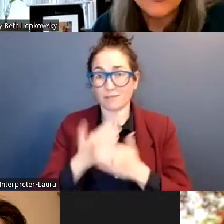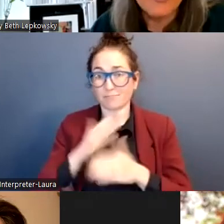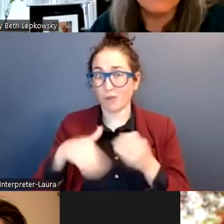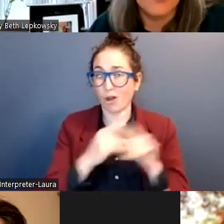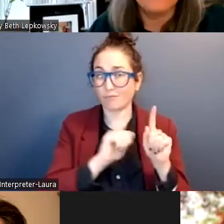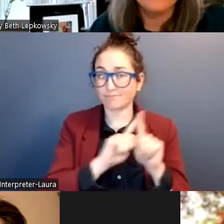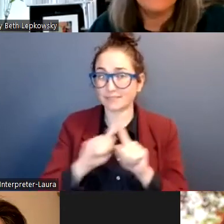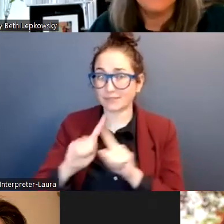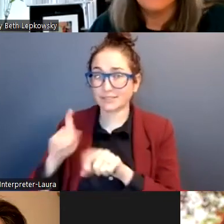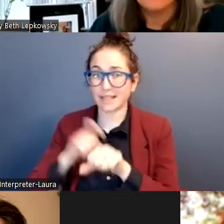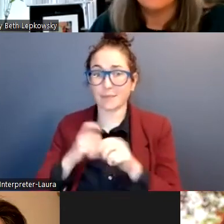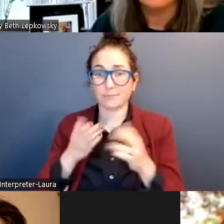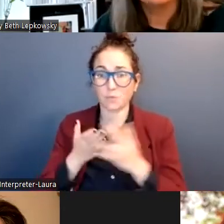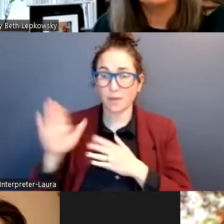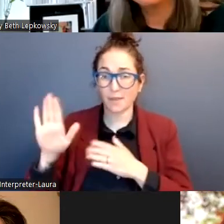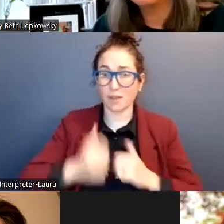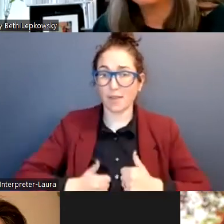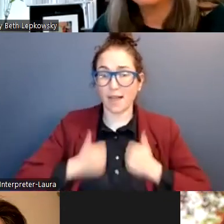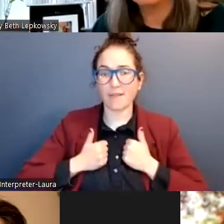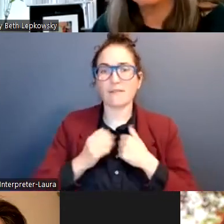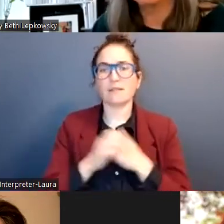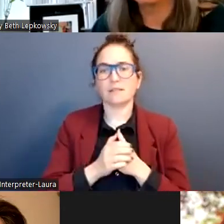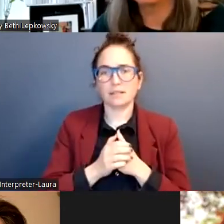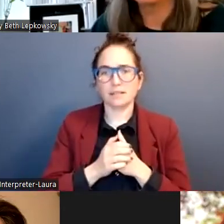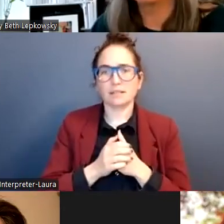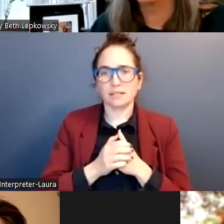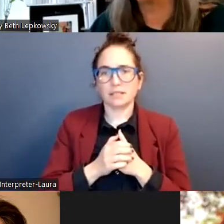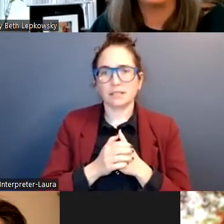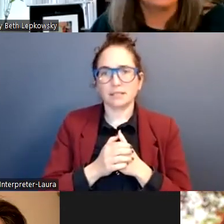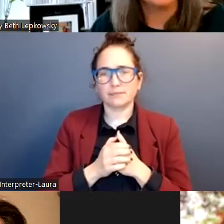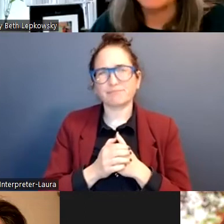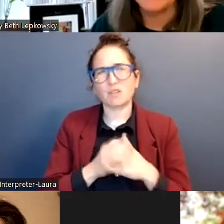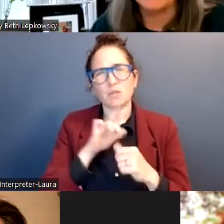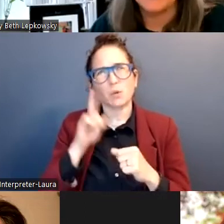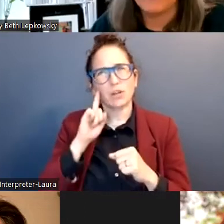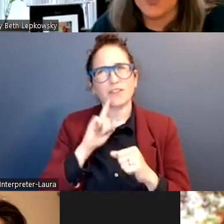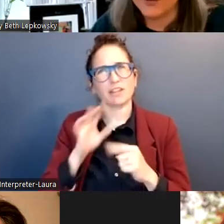throughout life. And we heard really unique perspectives about